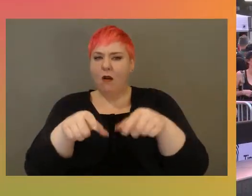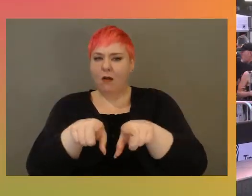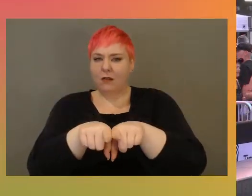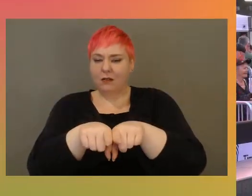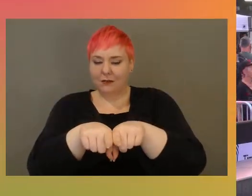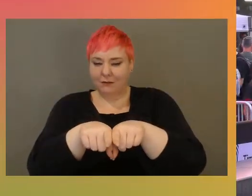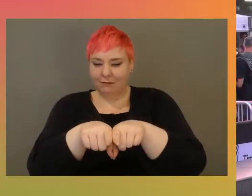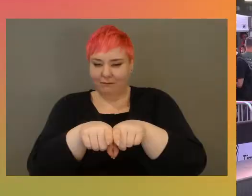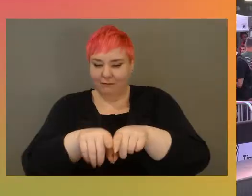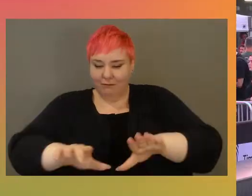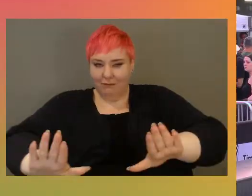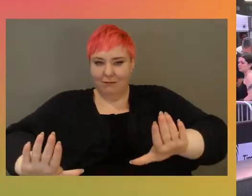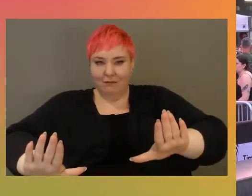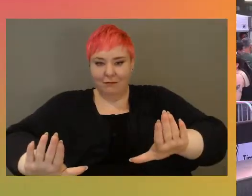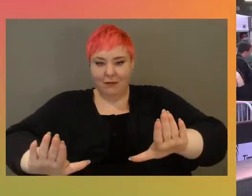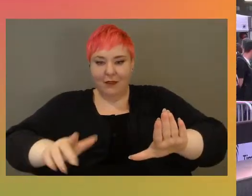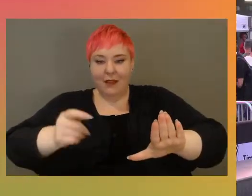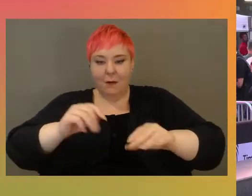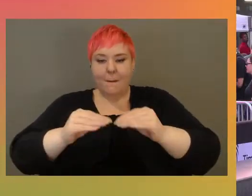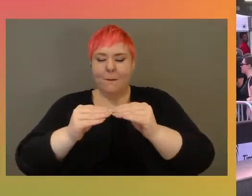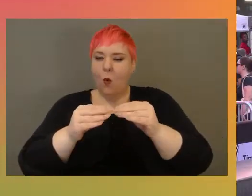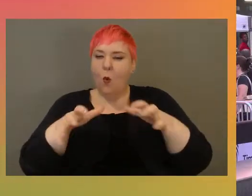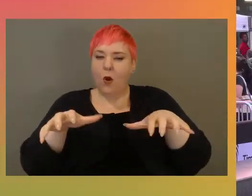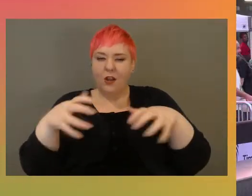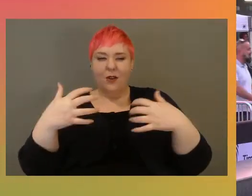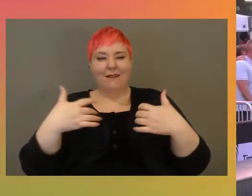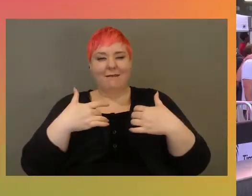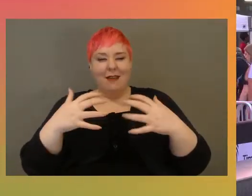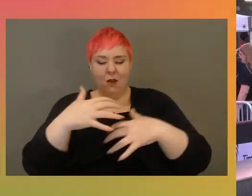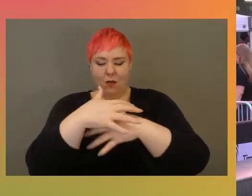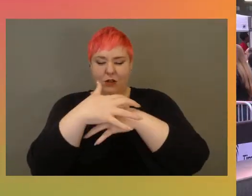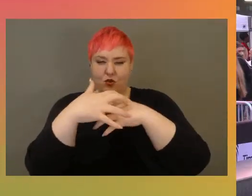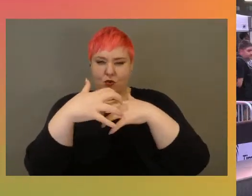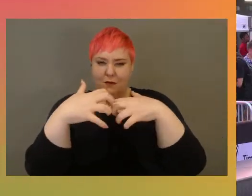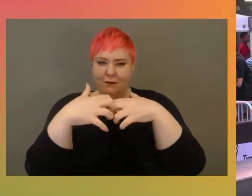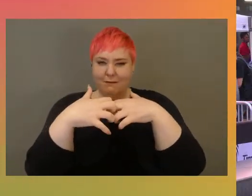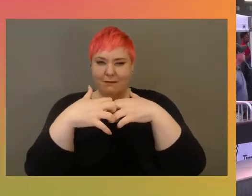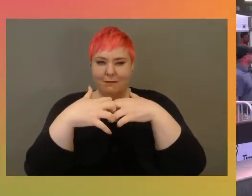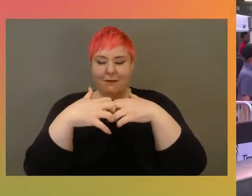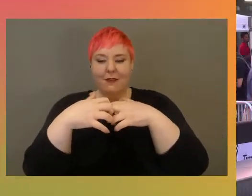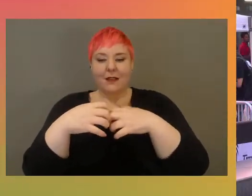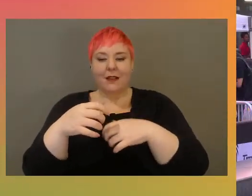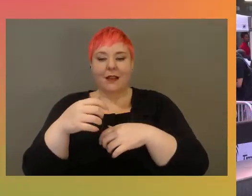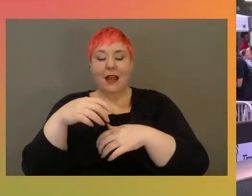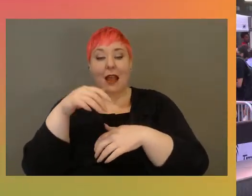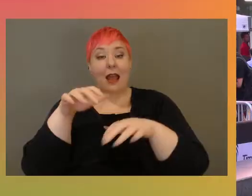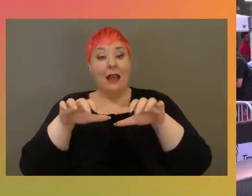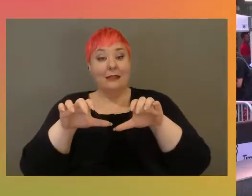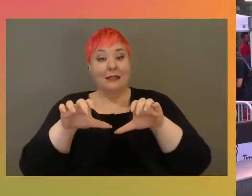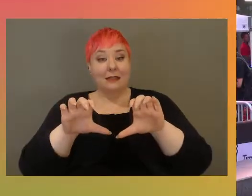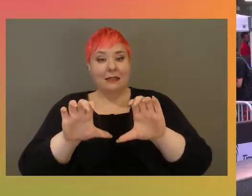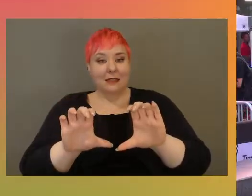TOGETHER, MAKE THEM TOUCH. SITUATE YOUR LEGS TOGETHER STRONGLY.